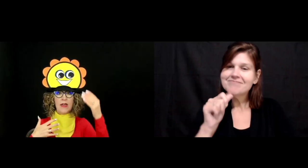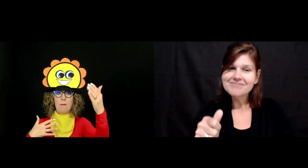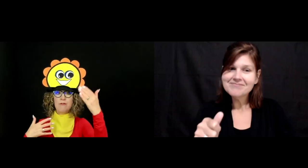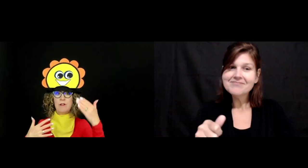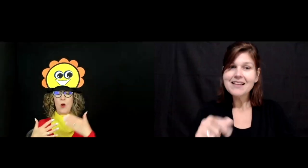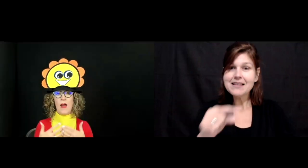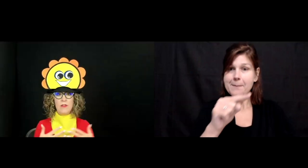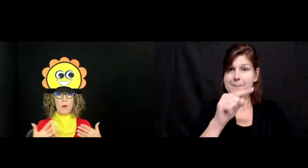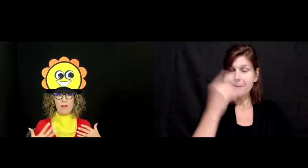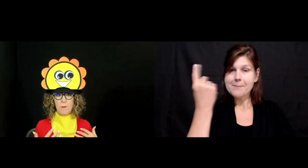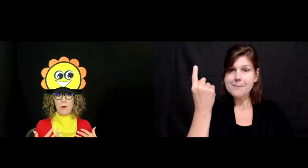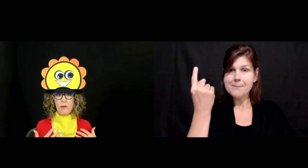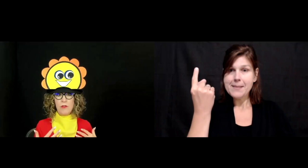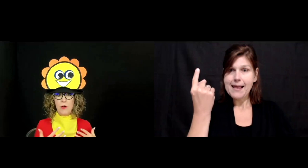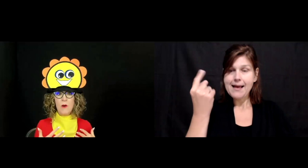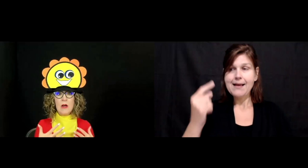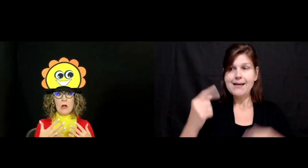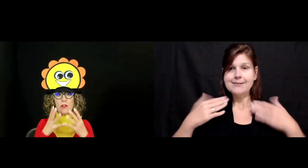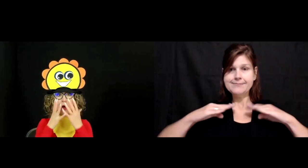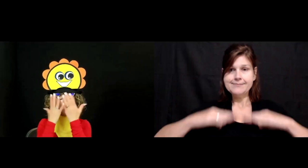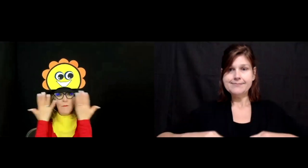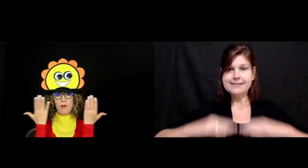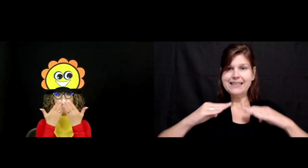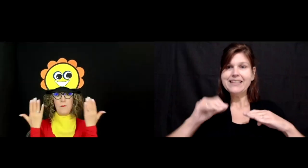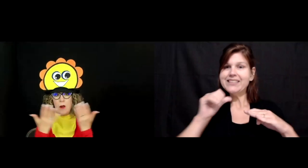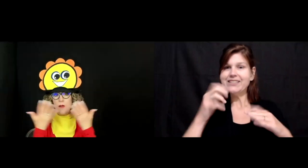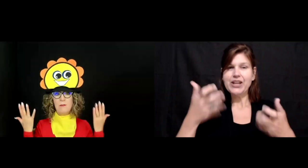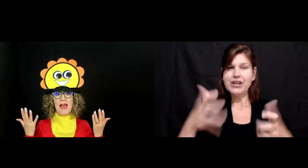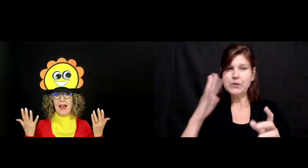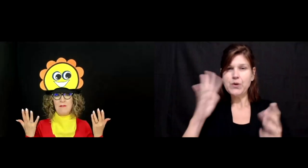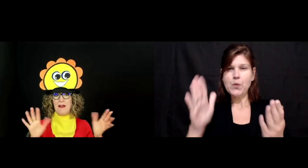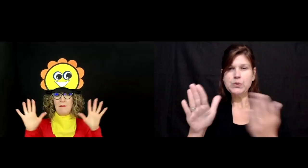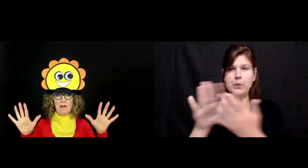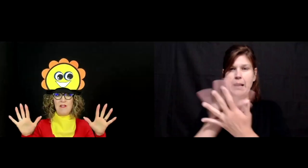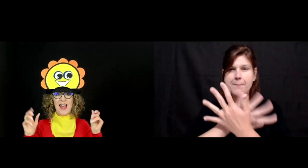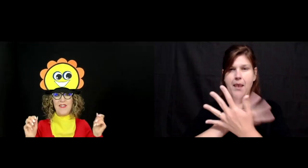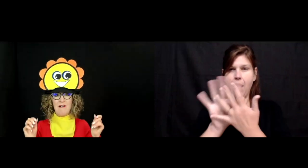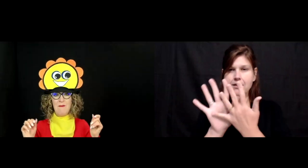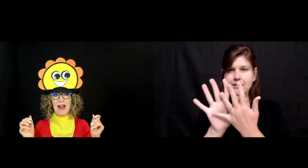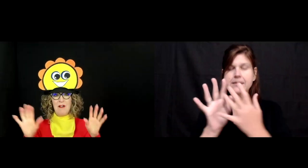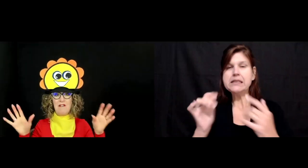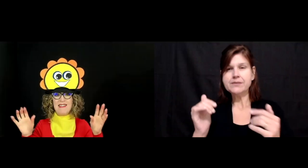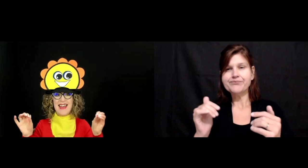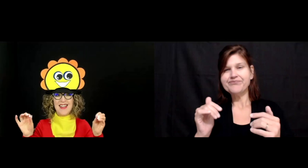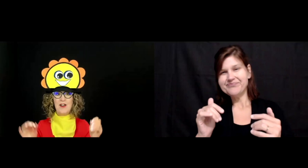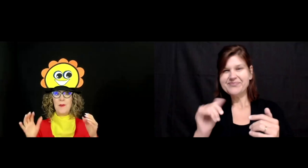the camera doesn't know where to expose to. So it sort of blocks me out. I'm not saying that very well, I'm not very technical,